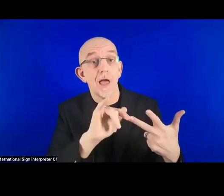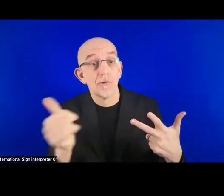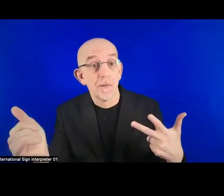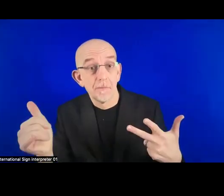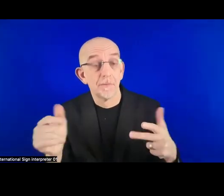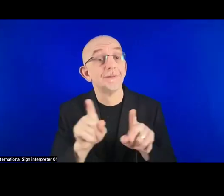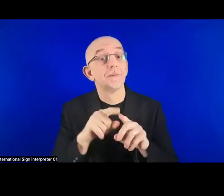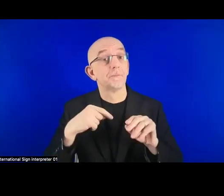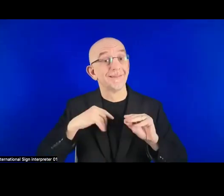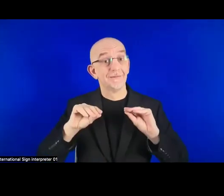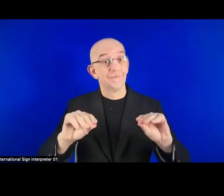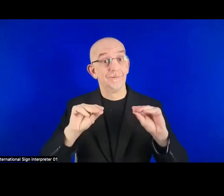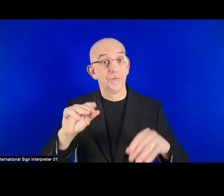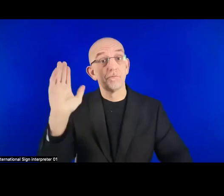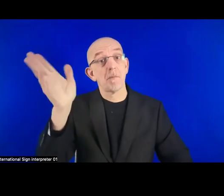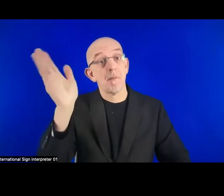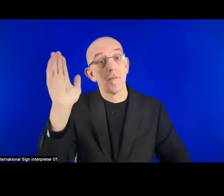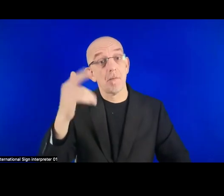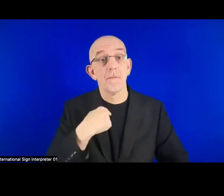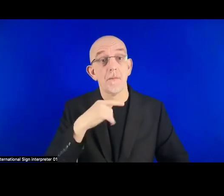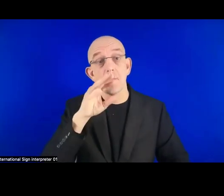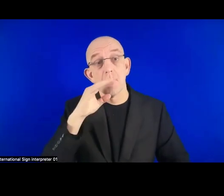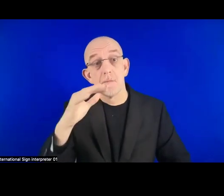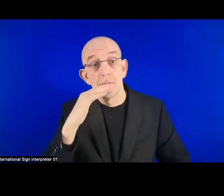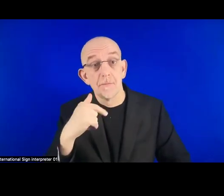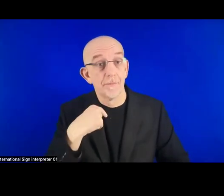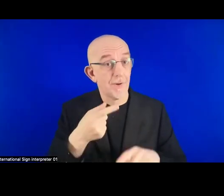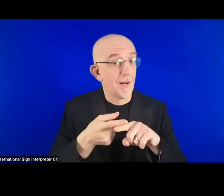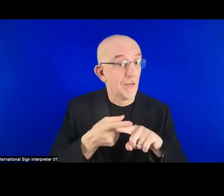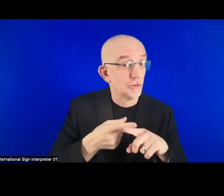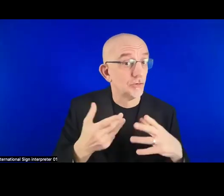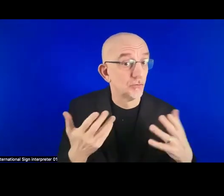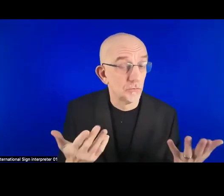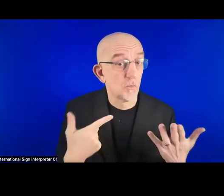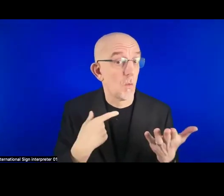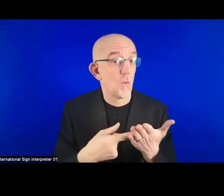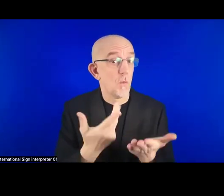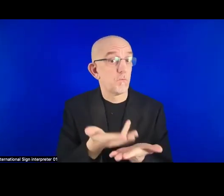guess this proves well, the proficiency in English. So my question is about the